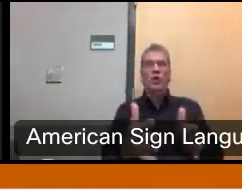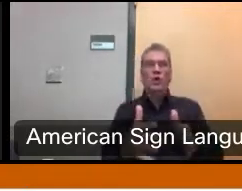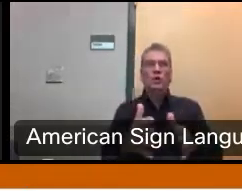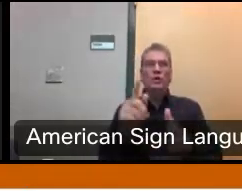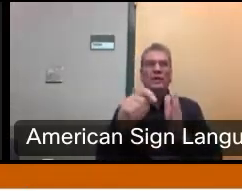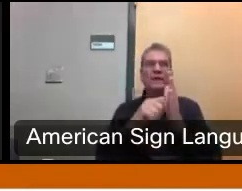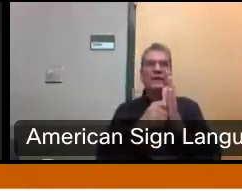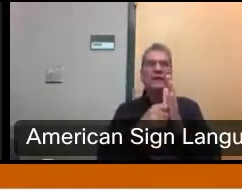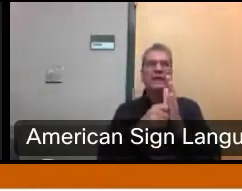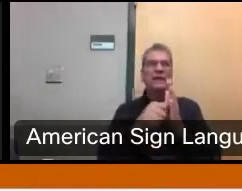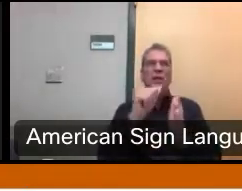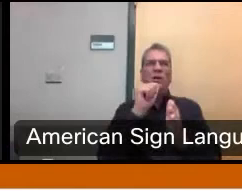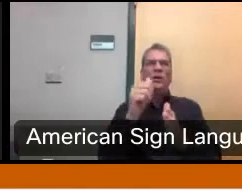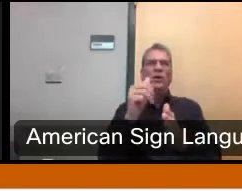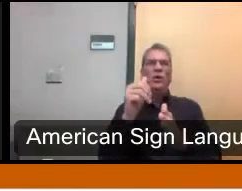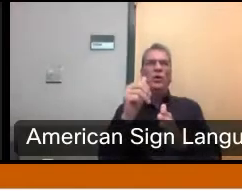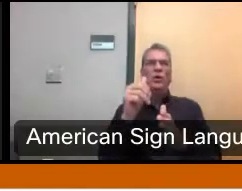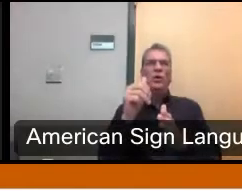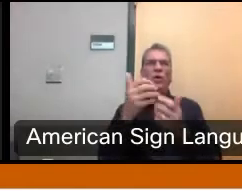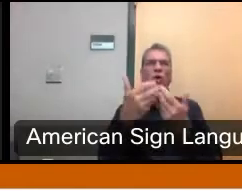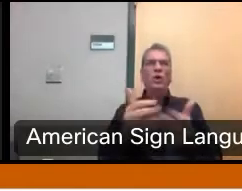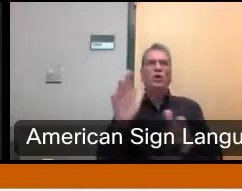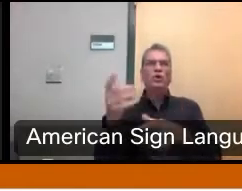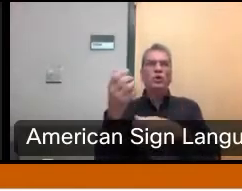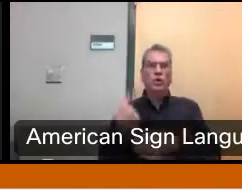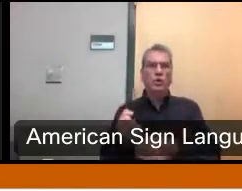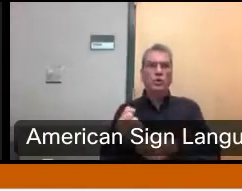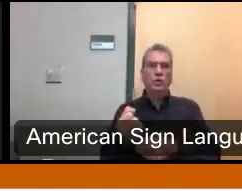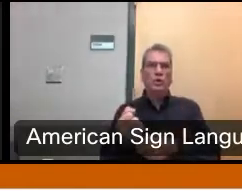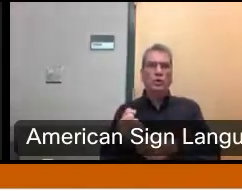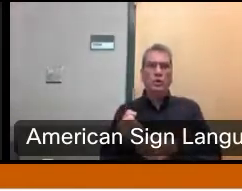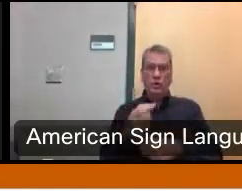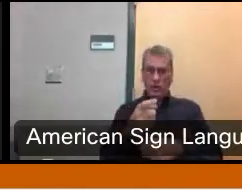really curious as we talked to people. Like, would this be a trust building conversation?